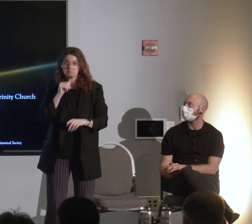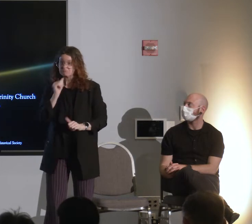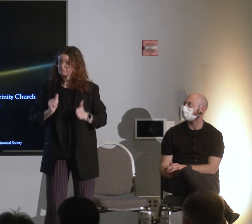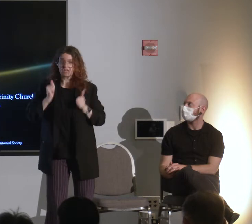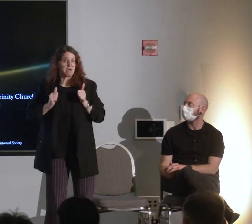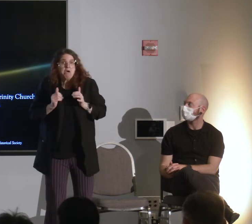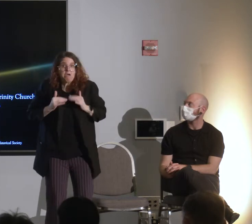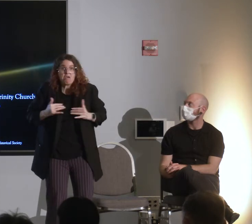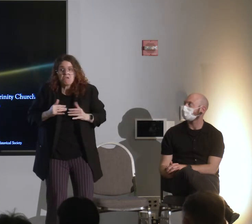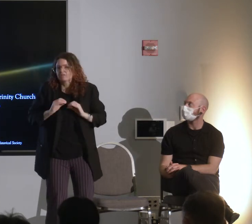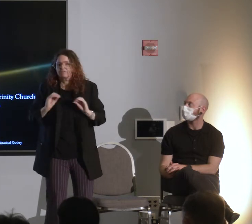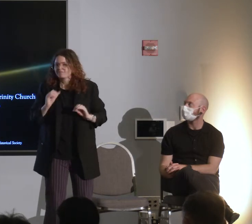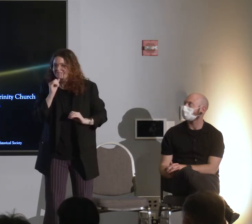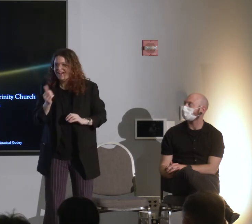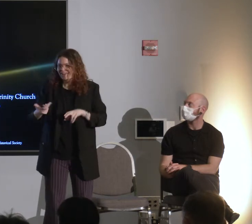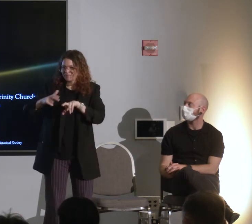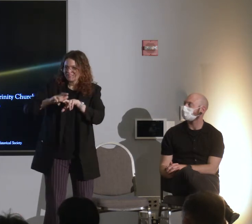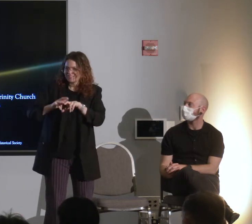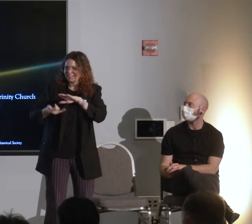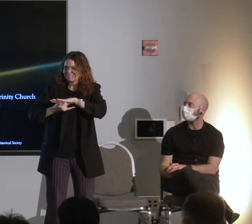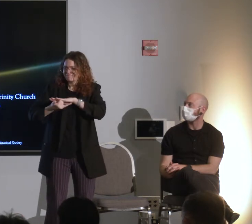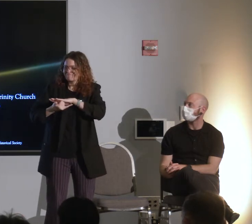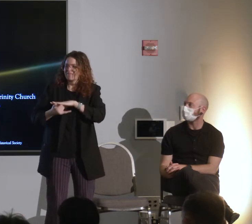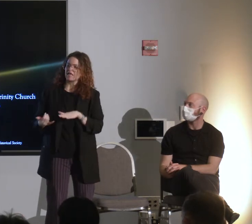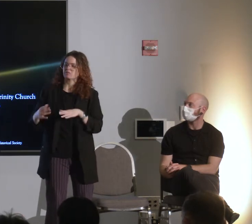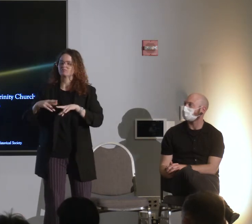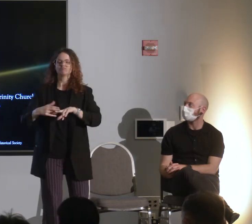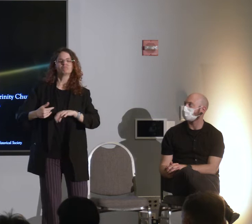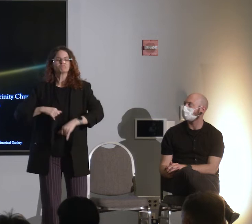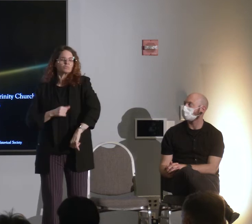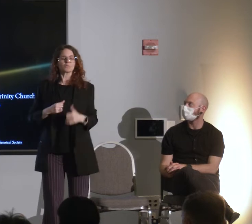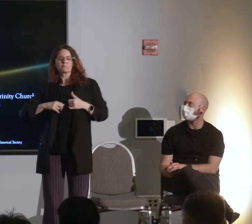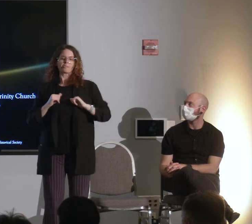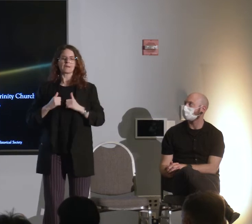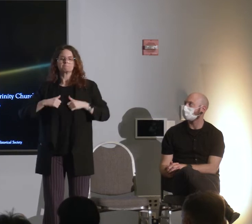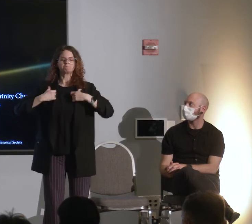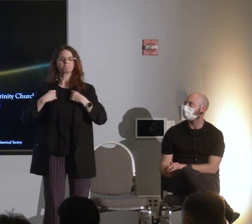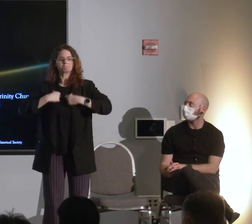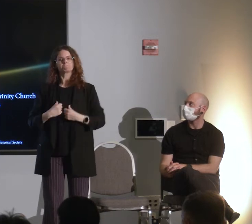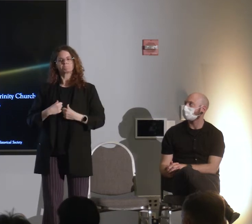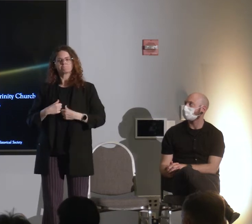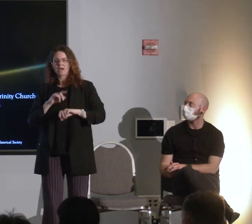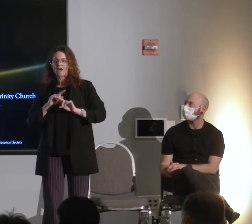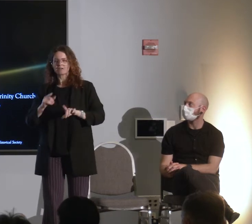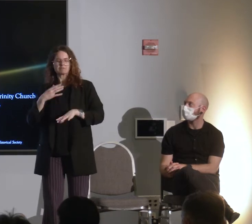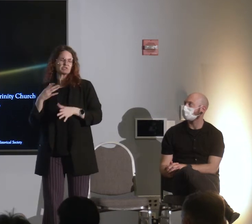Seated in his office near Manhattan's southern tip, the unruffled Richardson, on an otherwise unmemorable morning,